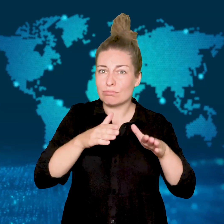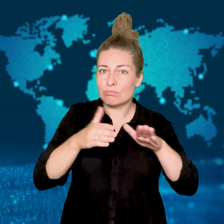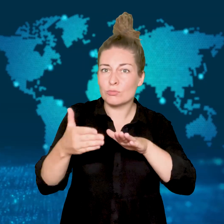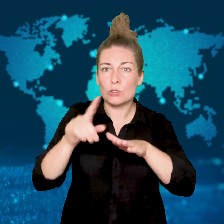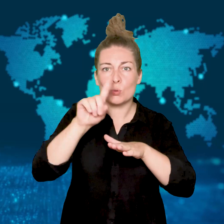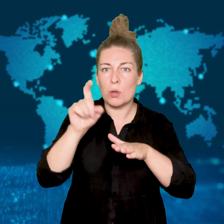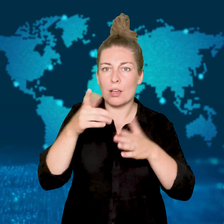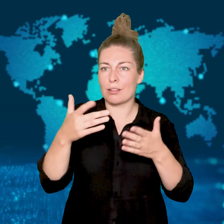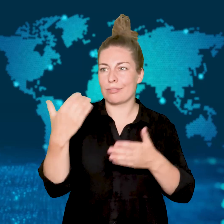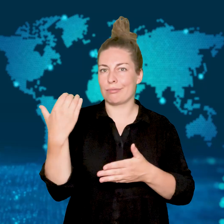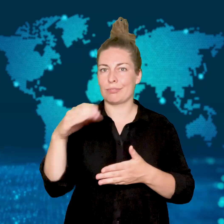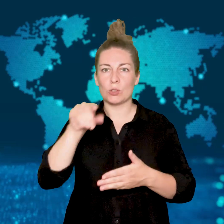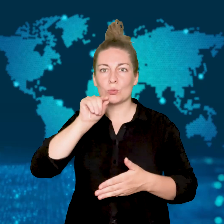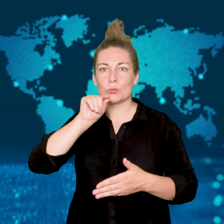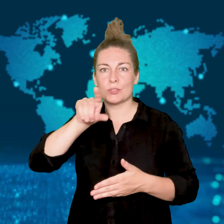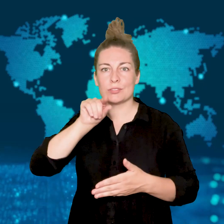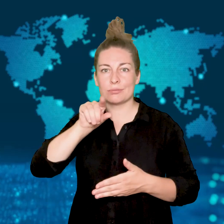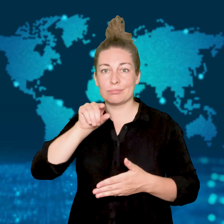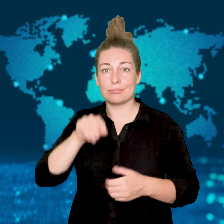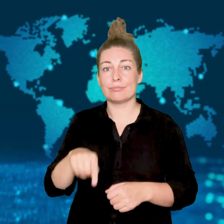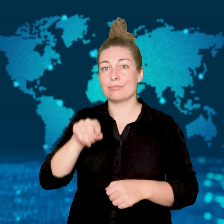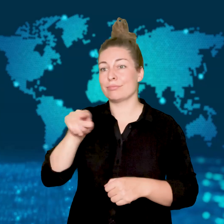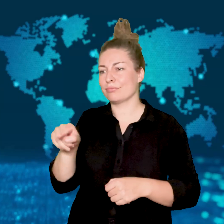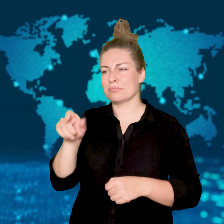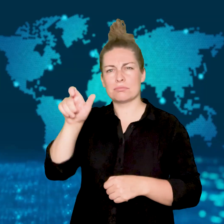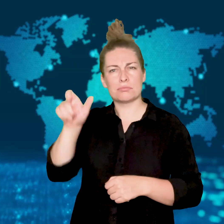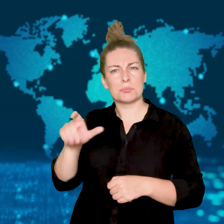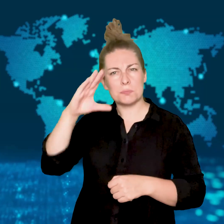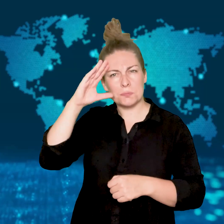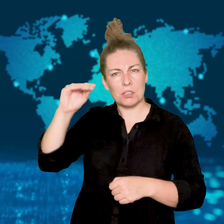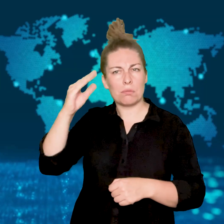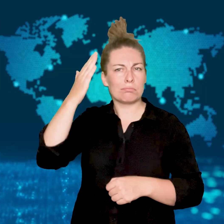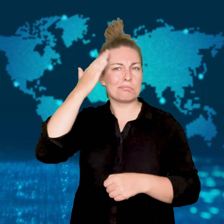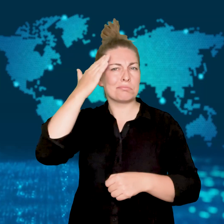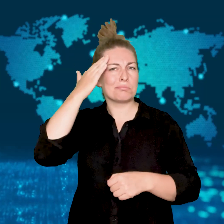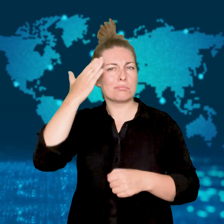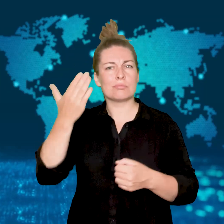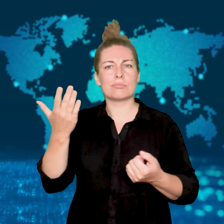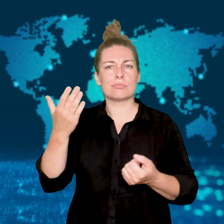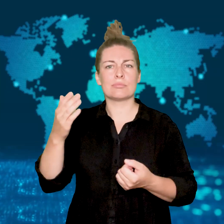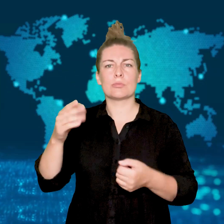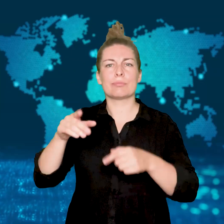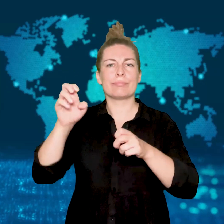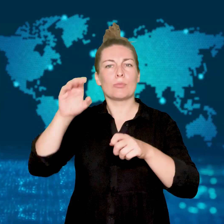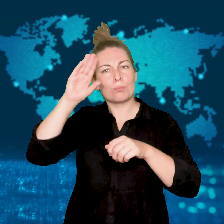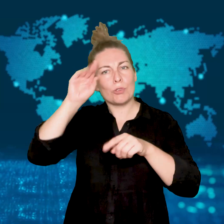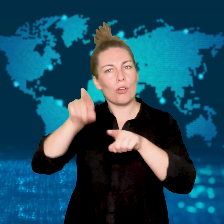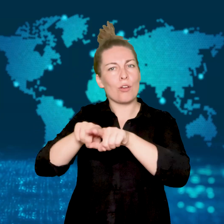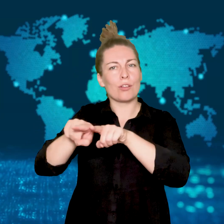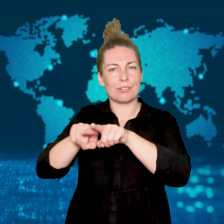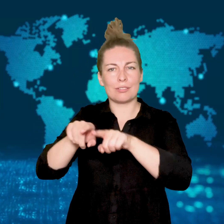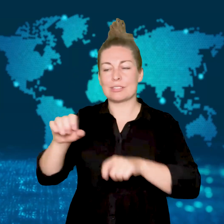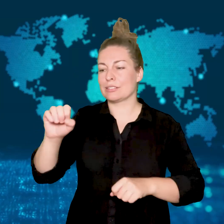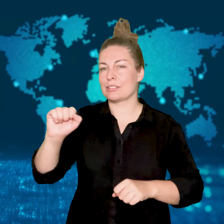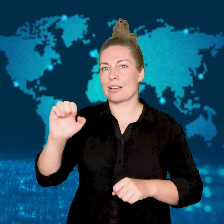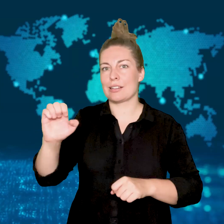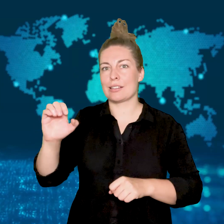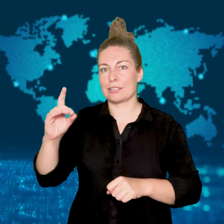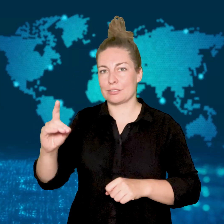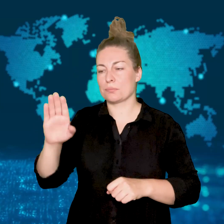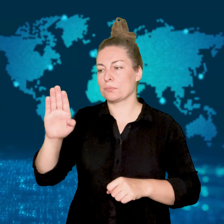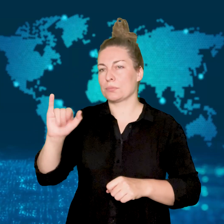The man, known as Brother Saeed bin Nasser al-Ghamdi is